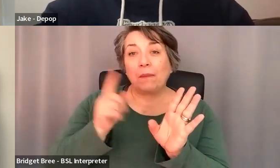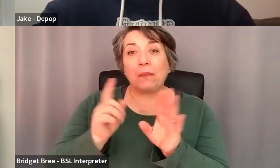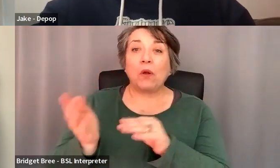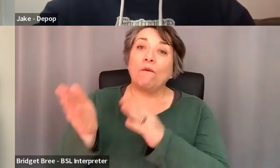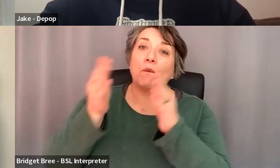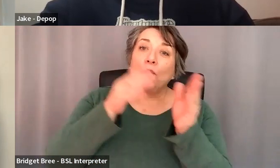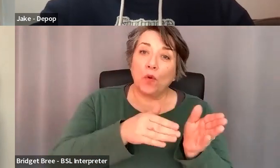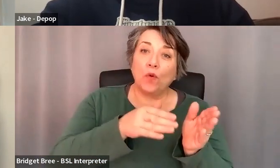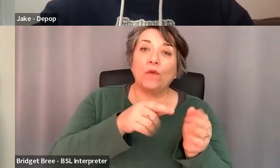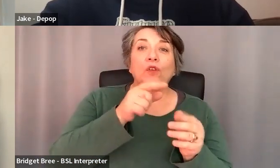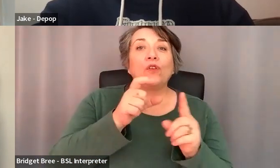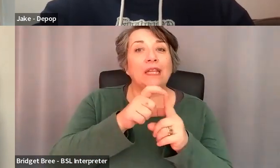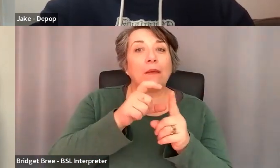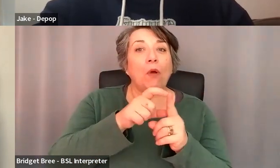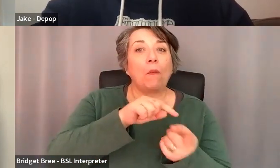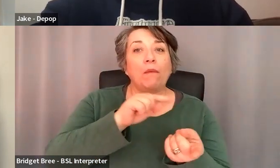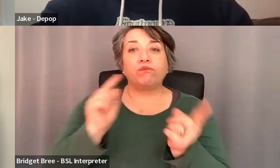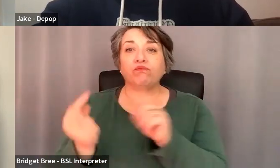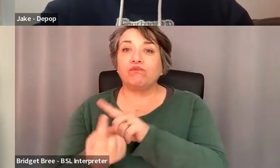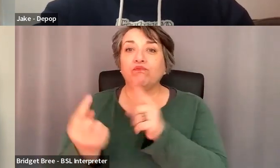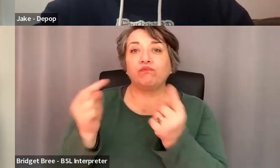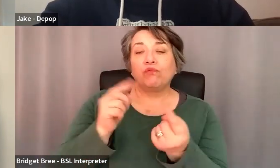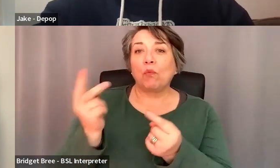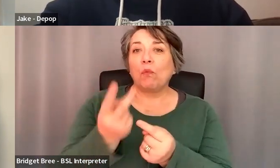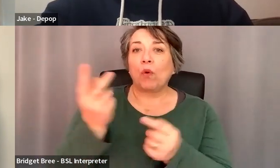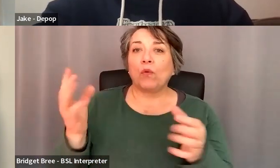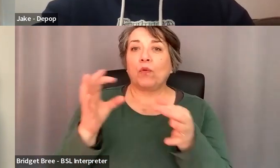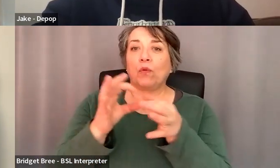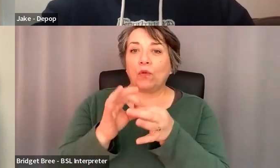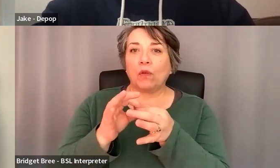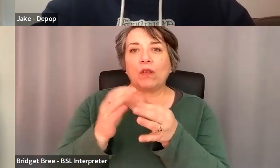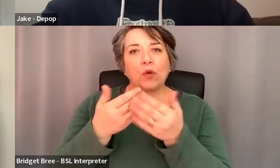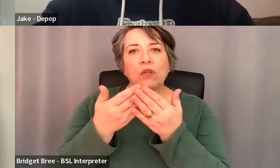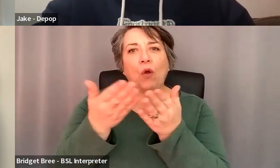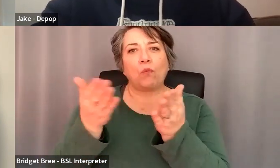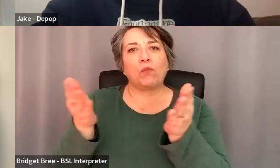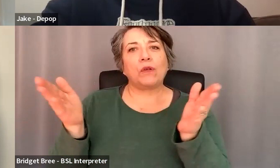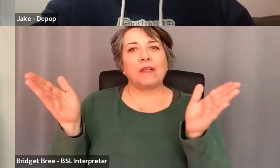Stories of people moving from Ec. To deep up and deep up to at sea. So it's really helps kind of open the doors up into oh, the into the wider house of brands as well.